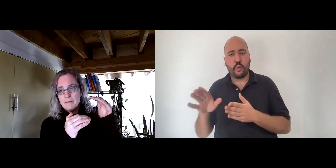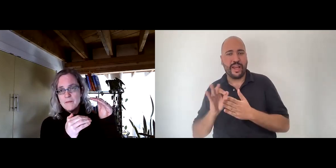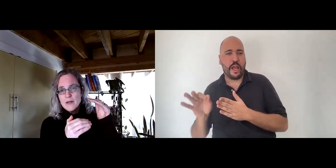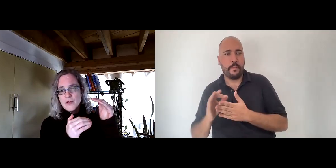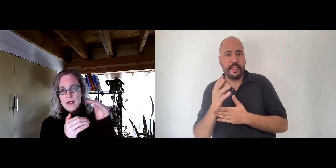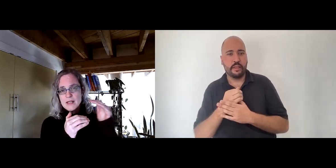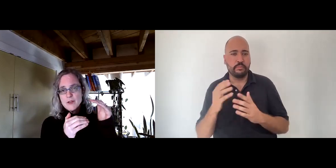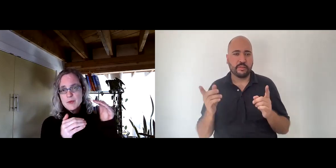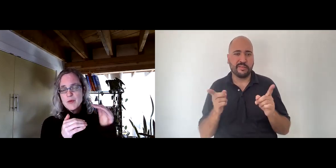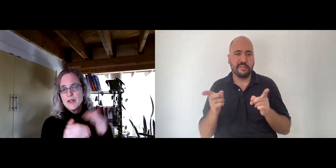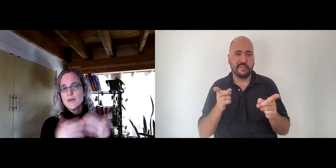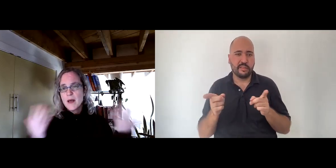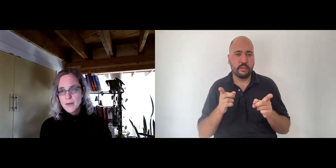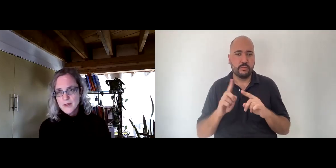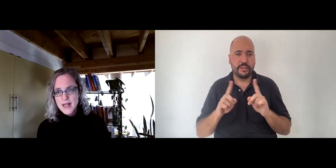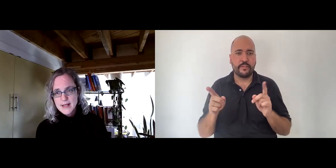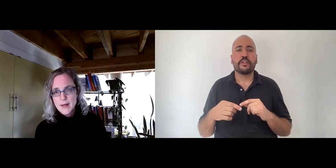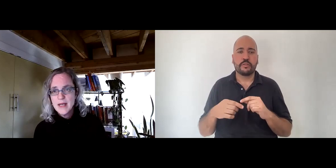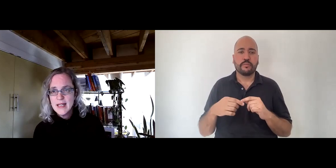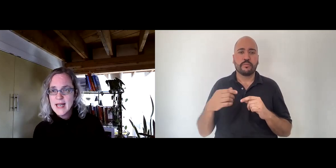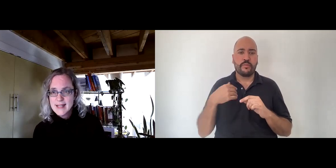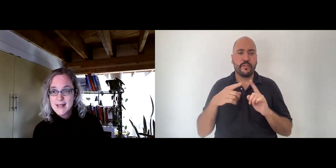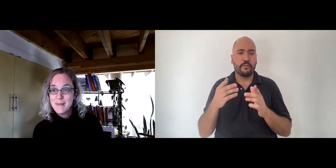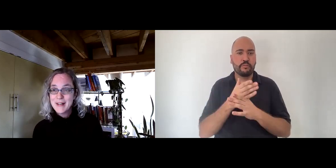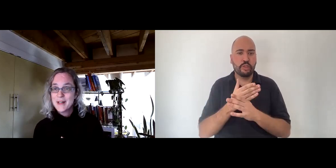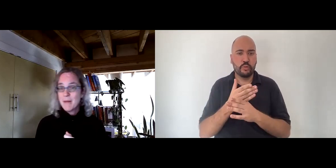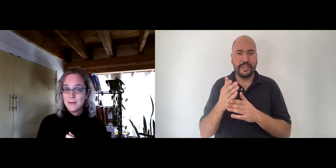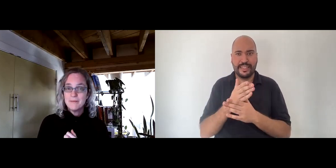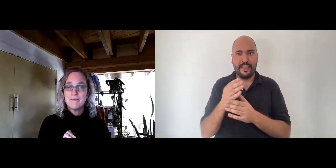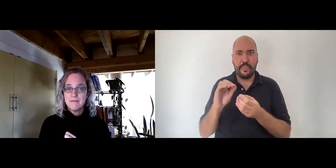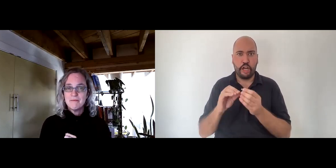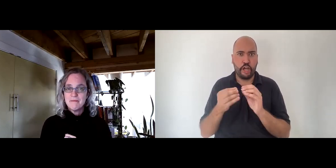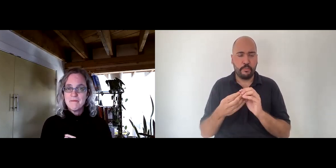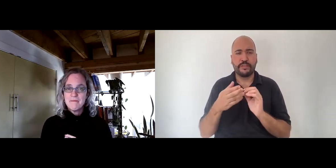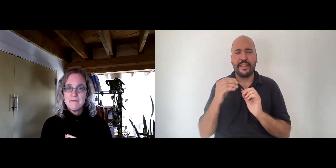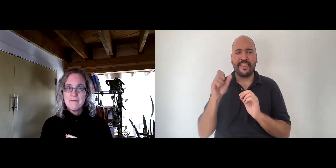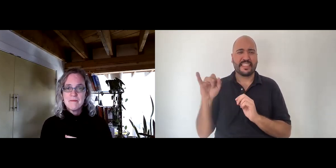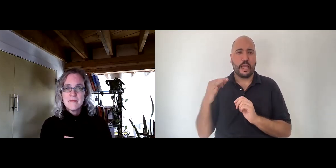So they can do. Those numbers ends up being the SSI benefit amount.